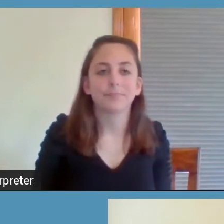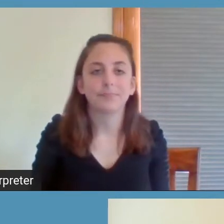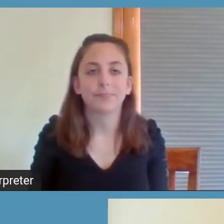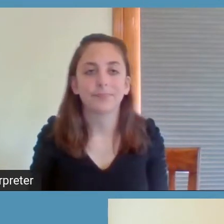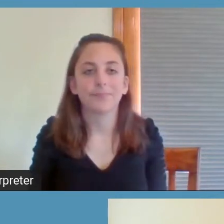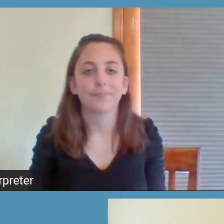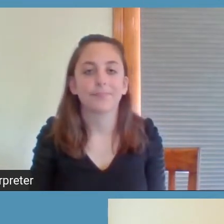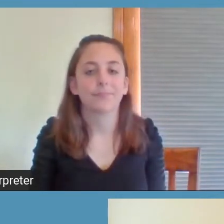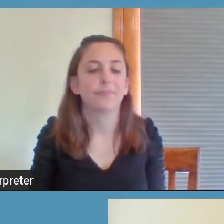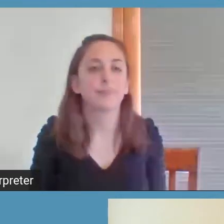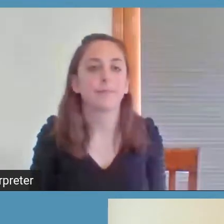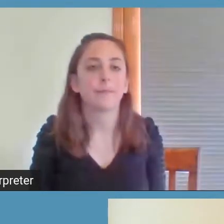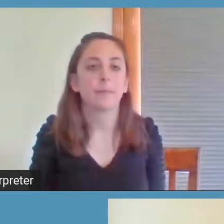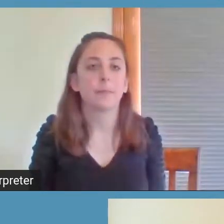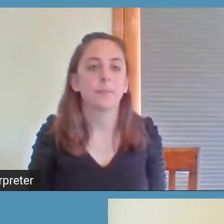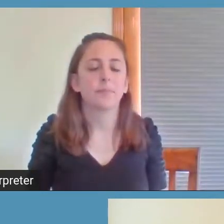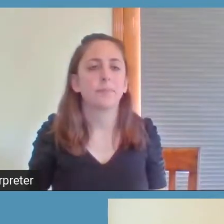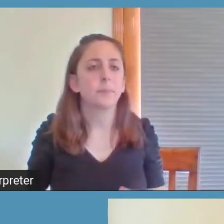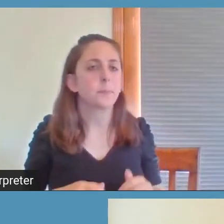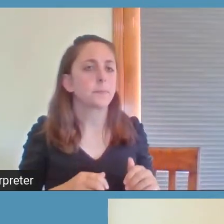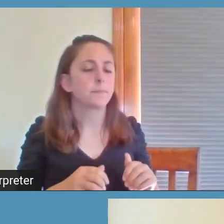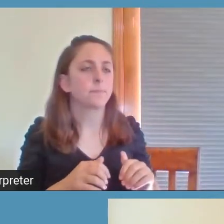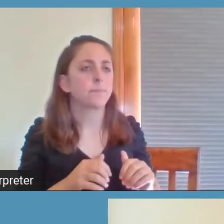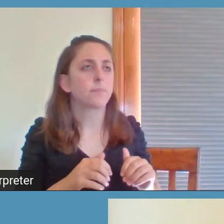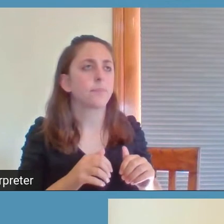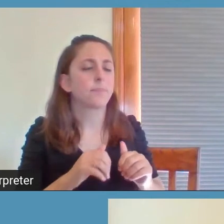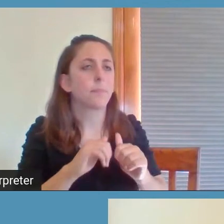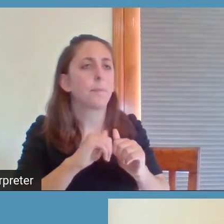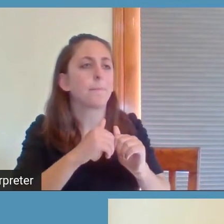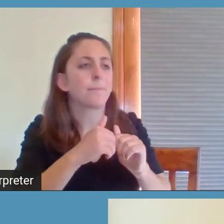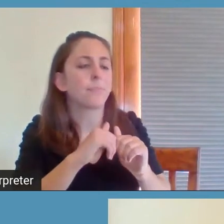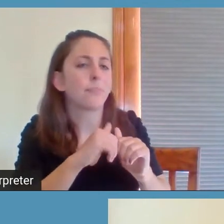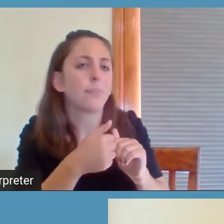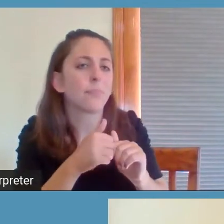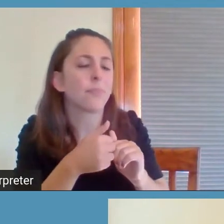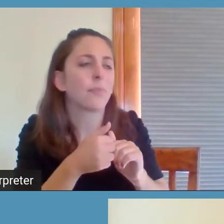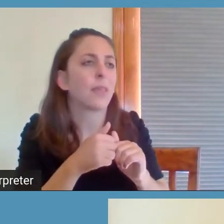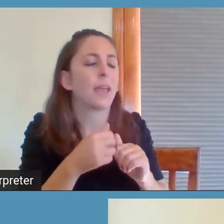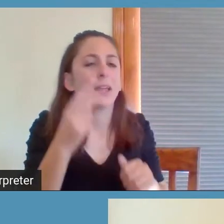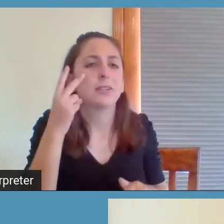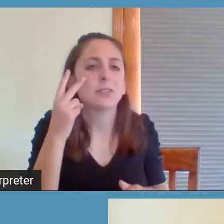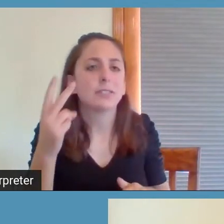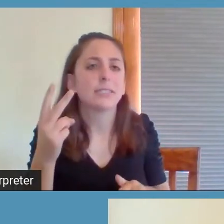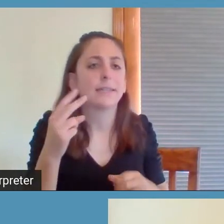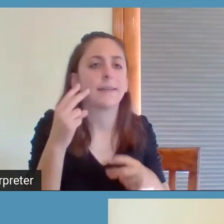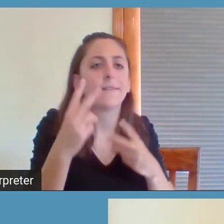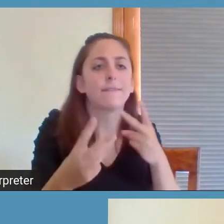um how do is there a way on this to attract visitor engagement do you have a post evisit